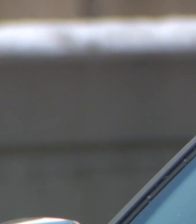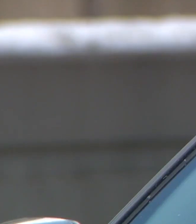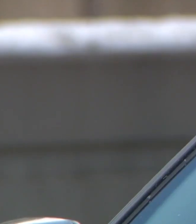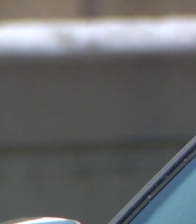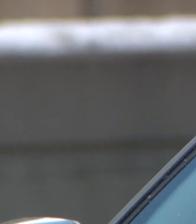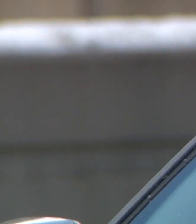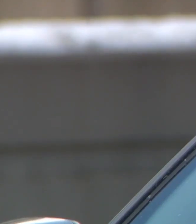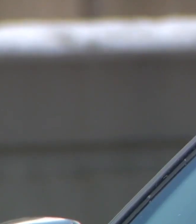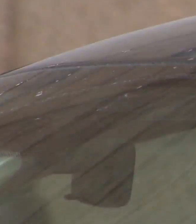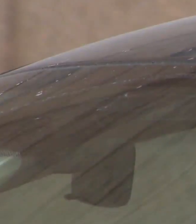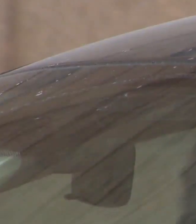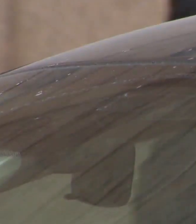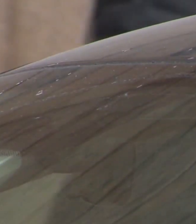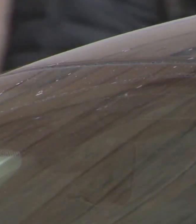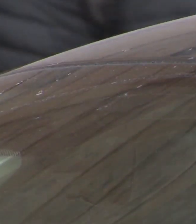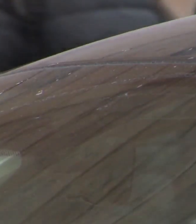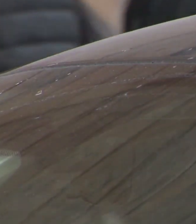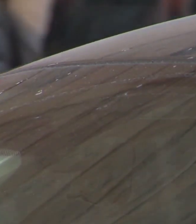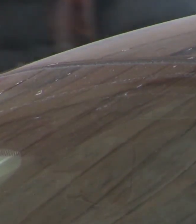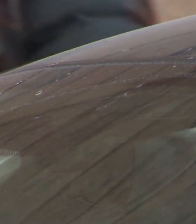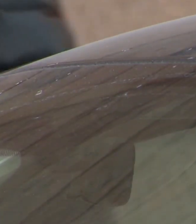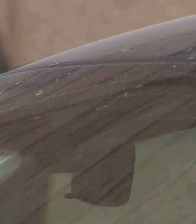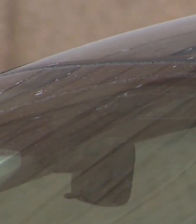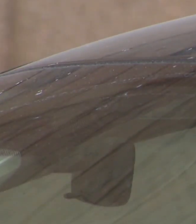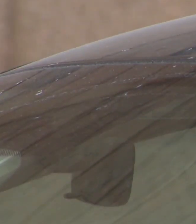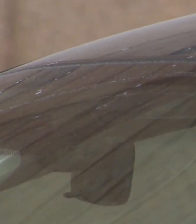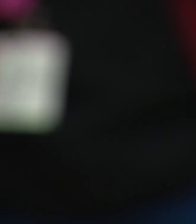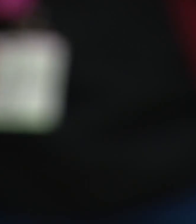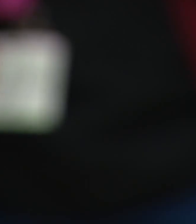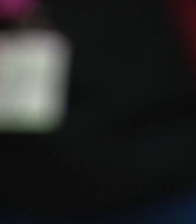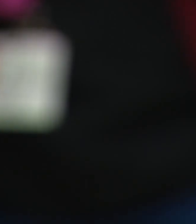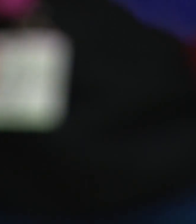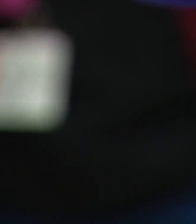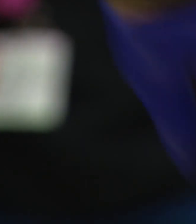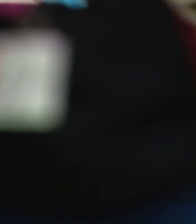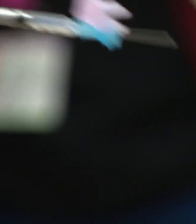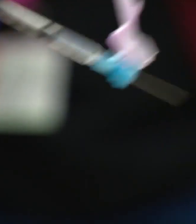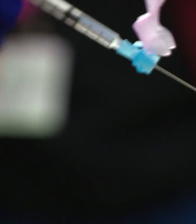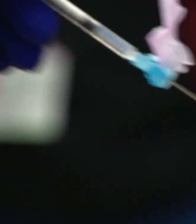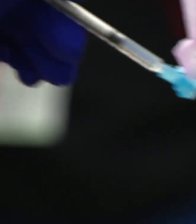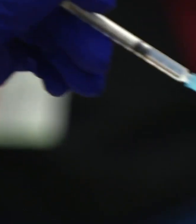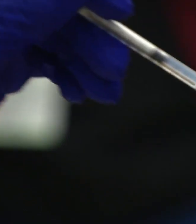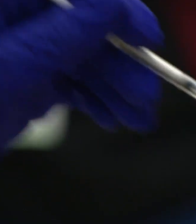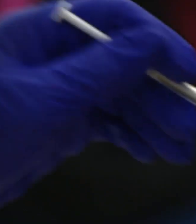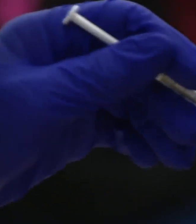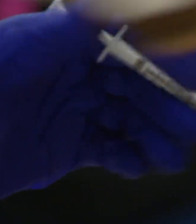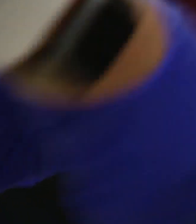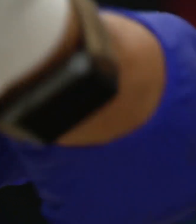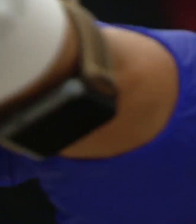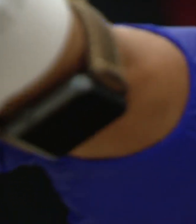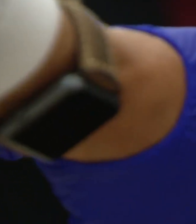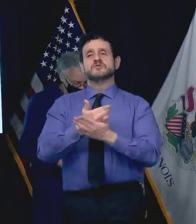TODAY BUT SHOTS WON'T START UNTIL MARCH 10TH. UBER ALSO